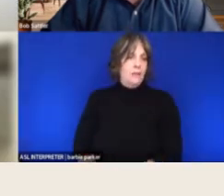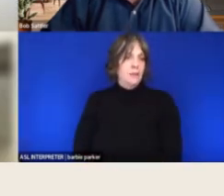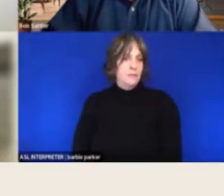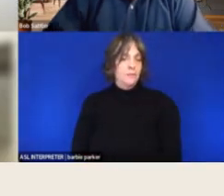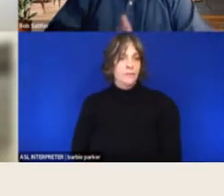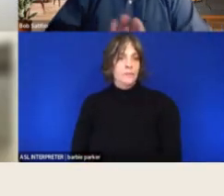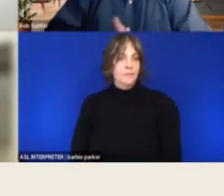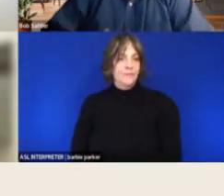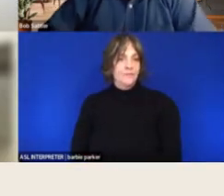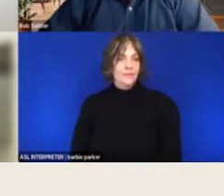You want to take that one?